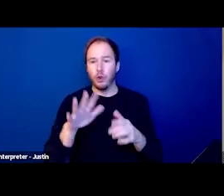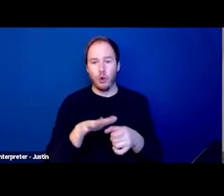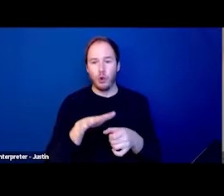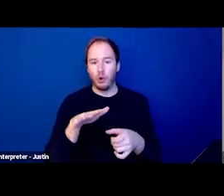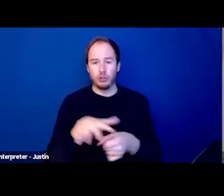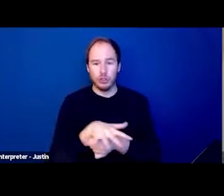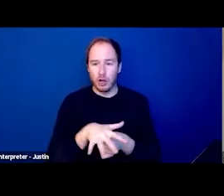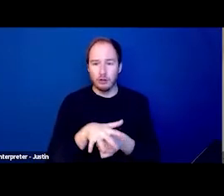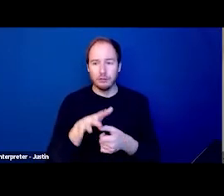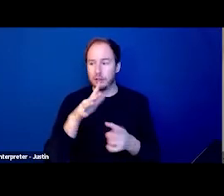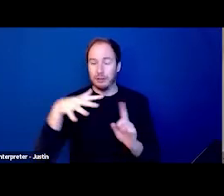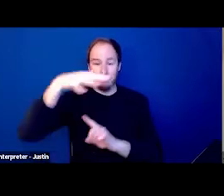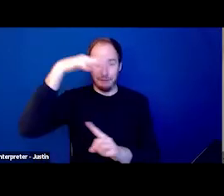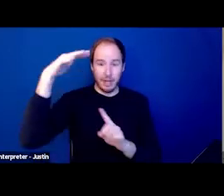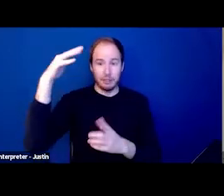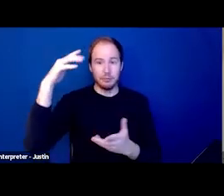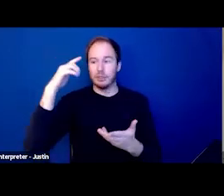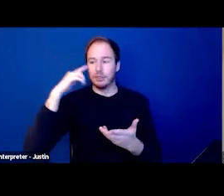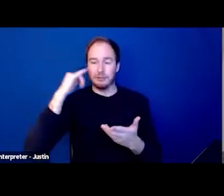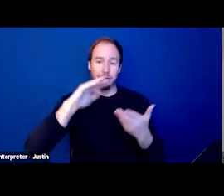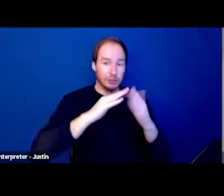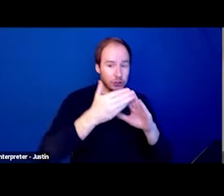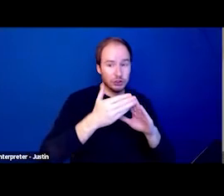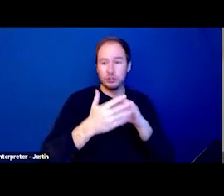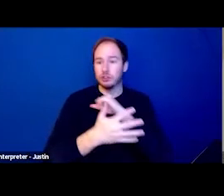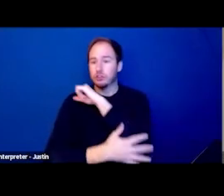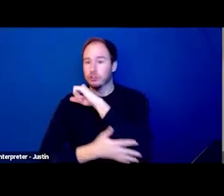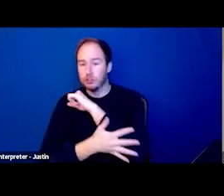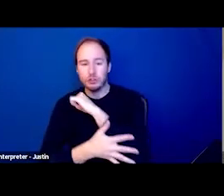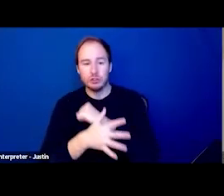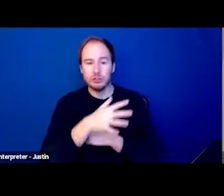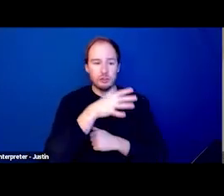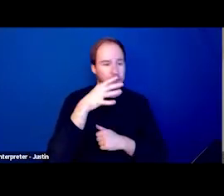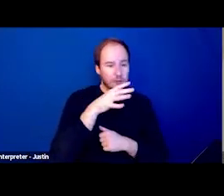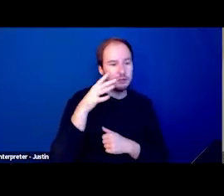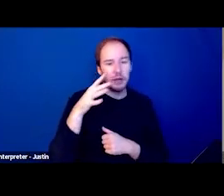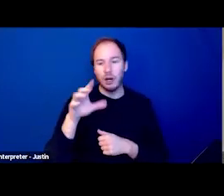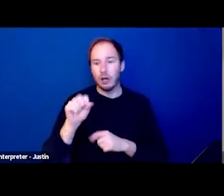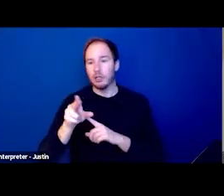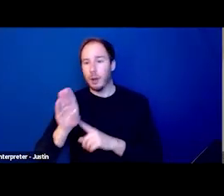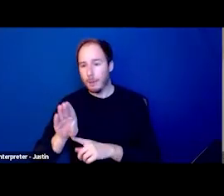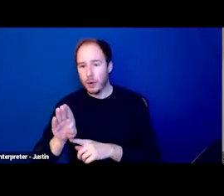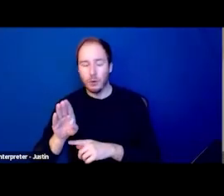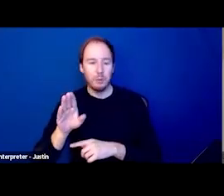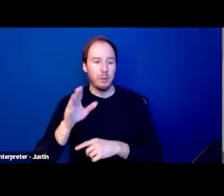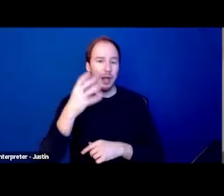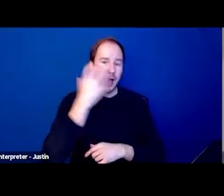So thinking about rural, urban, suburban areas, and then also what resources you have available,